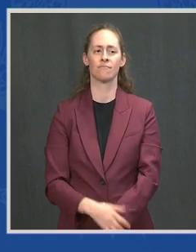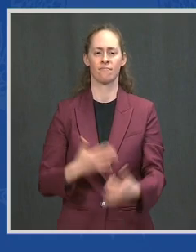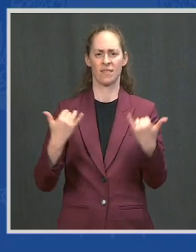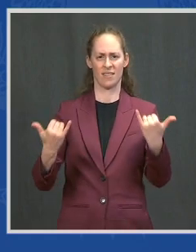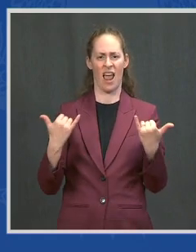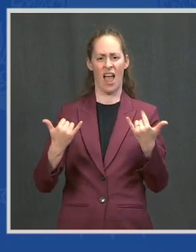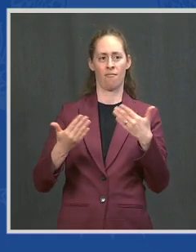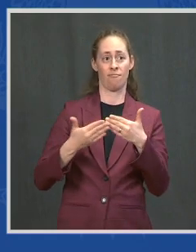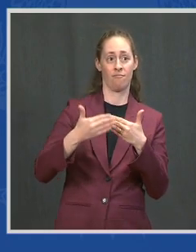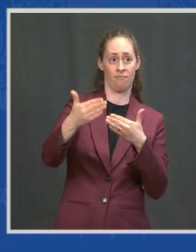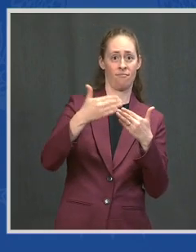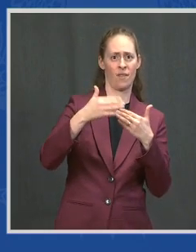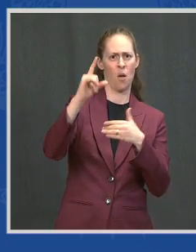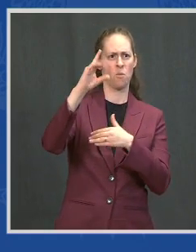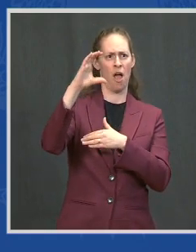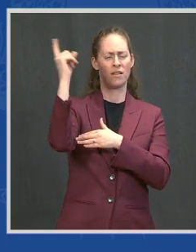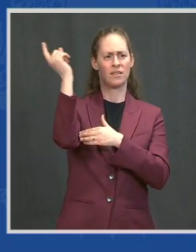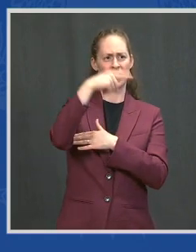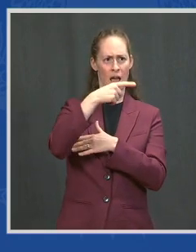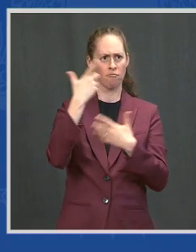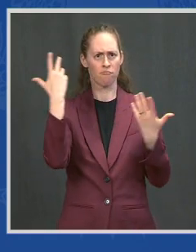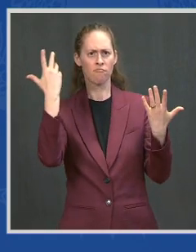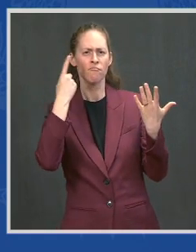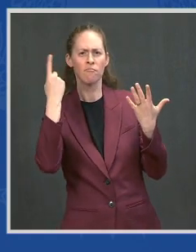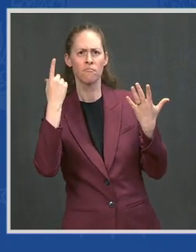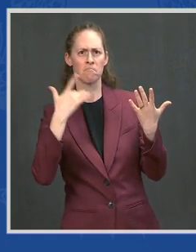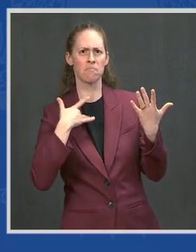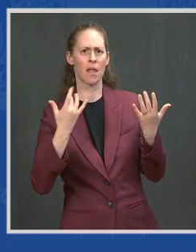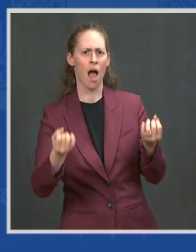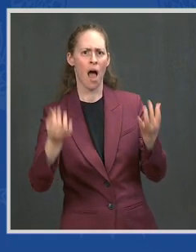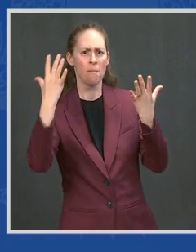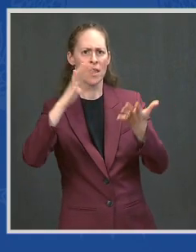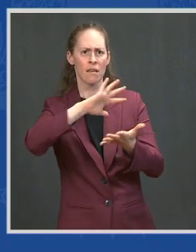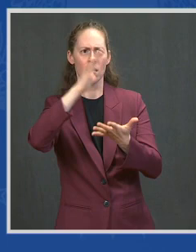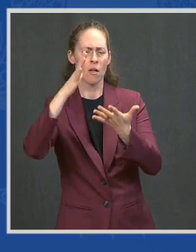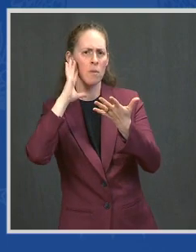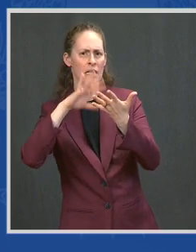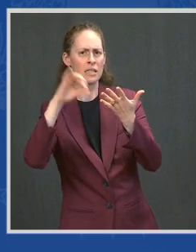in that it's up to convincing the American people,